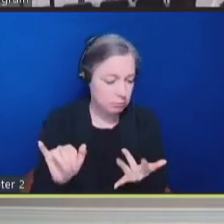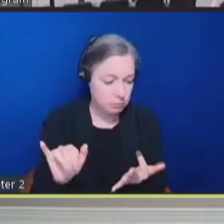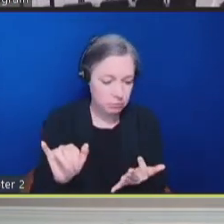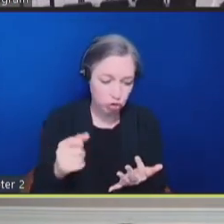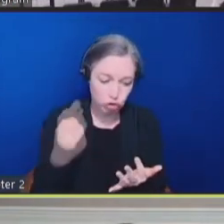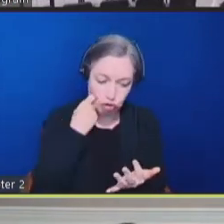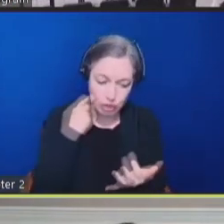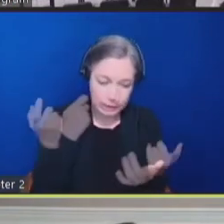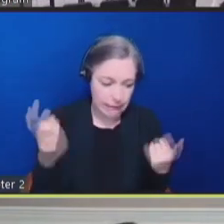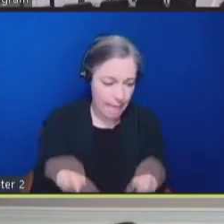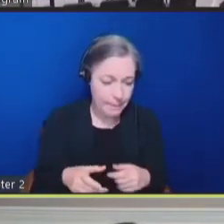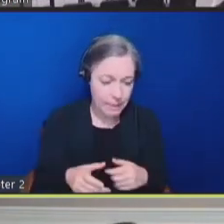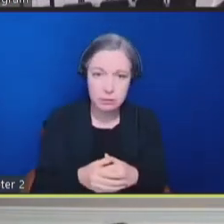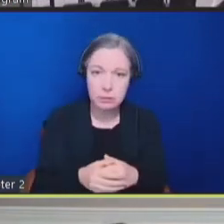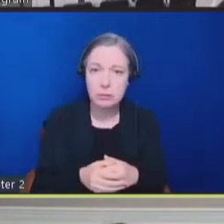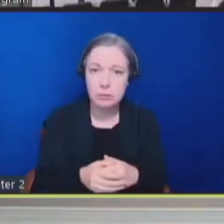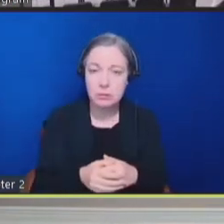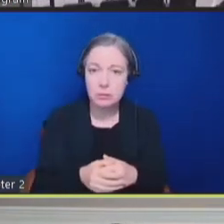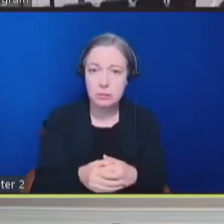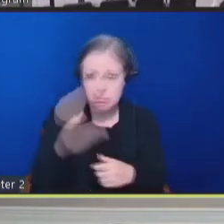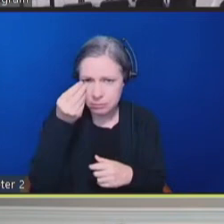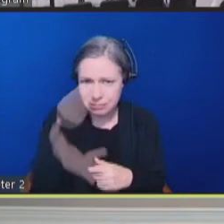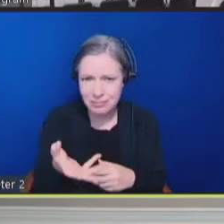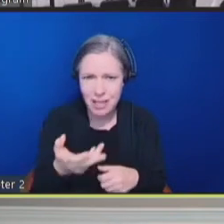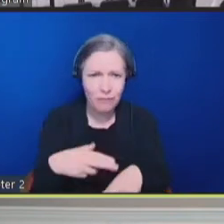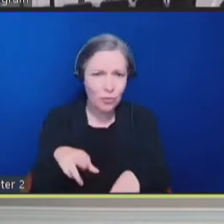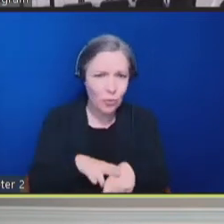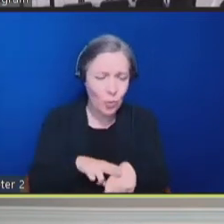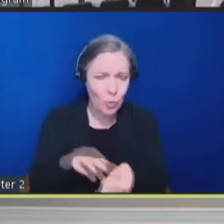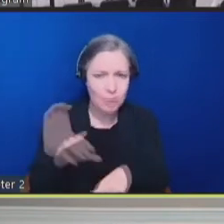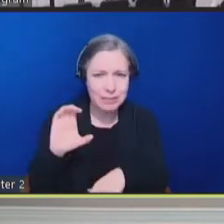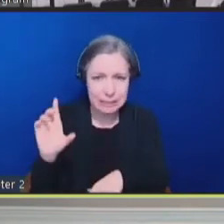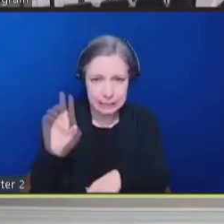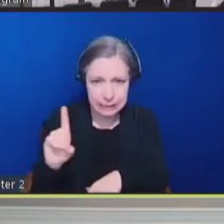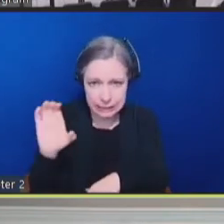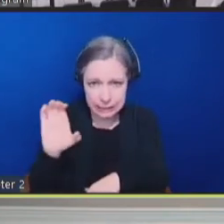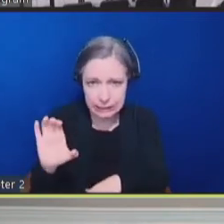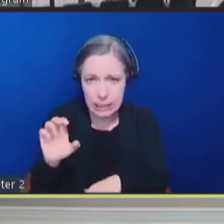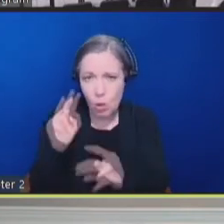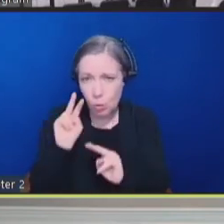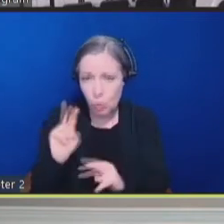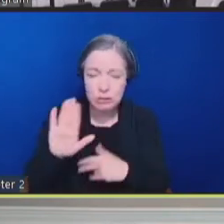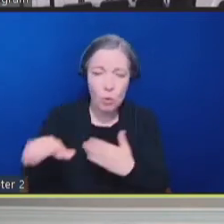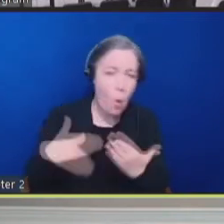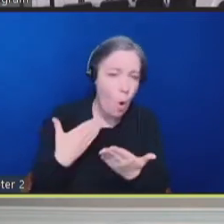wanted to also let folks know, of course, that CDC looks at all of our surveillance vaccination